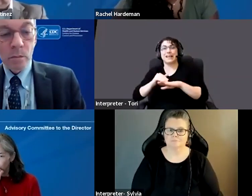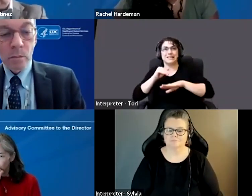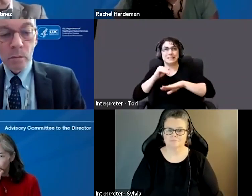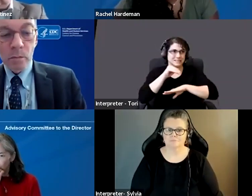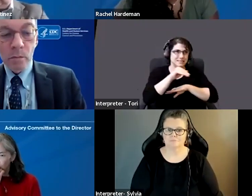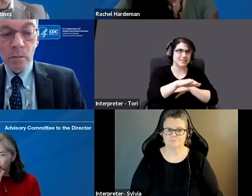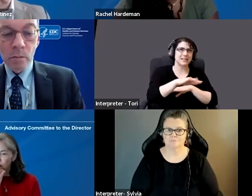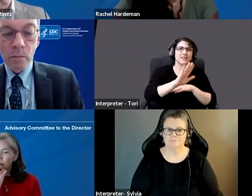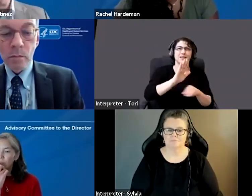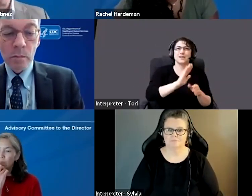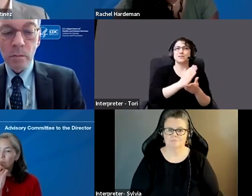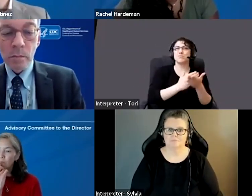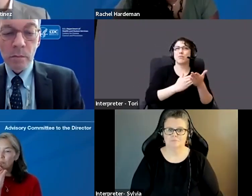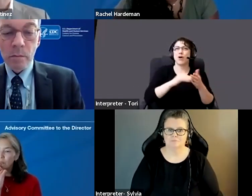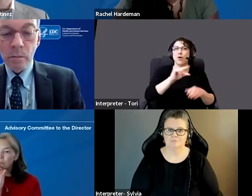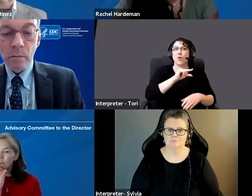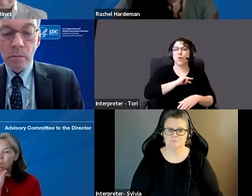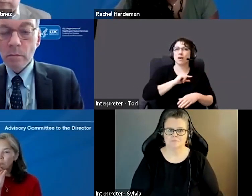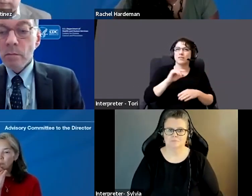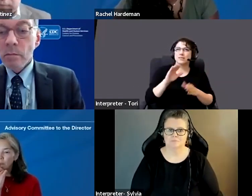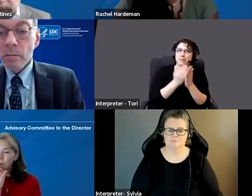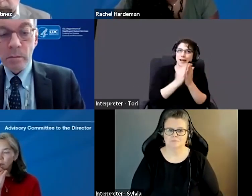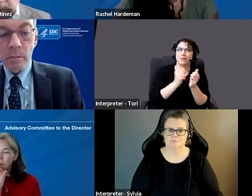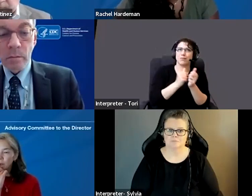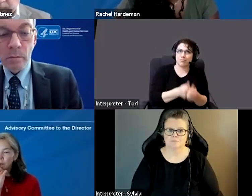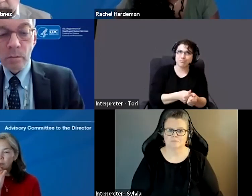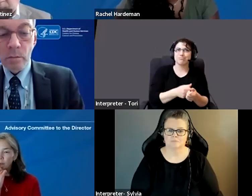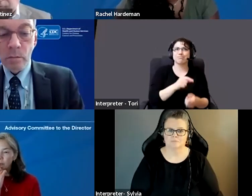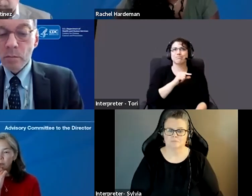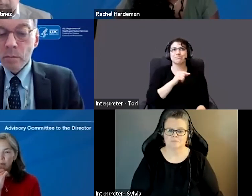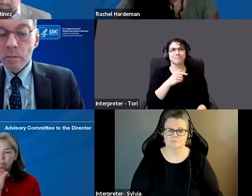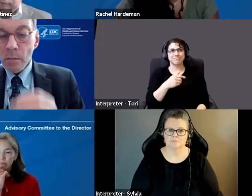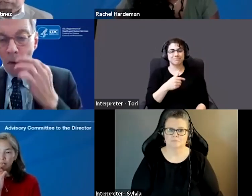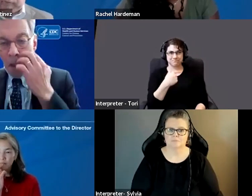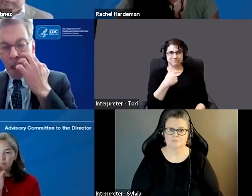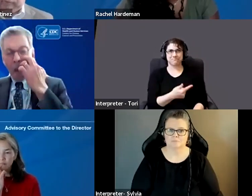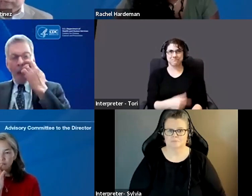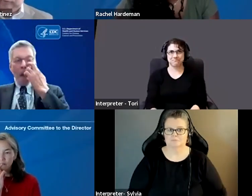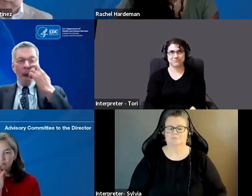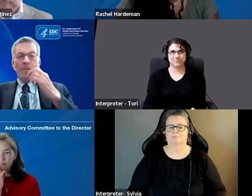of as part of the quality manual for your comment. But I'm very open to going wider. I just want to overload you guys.